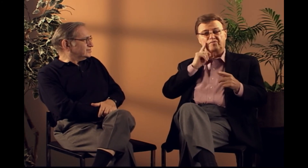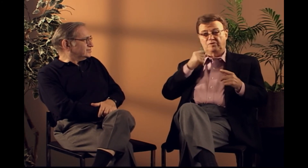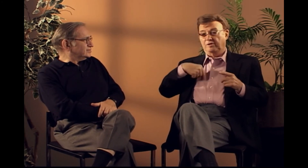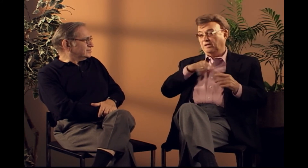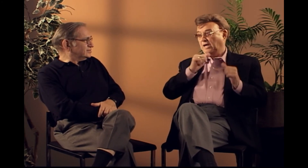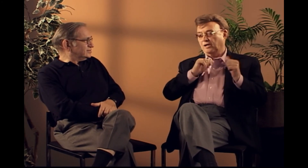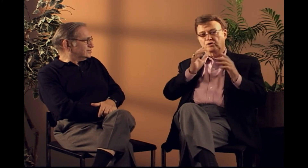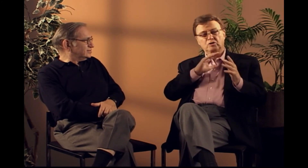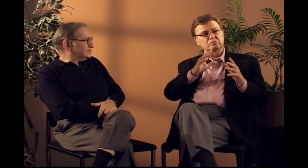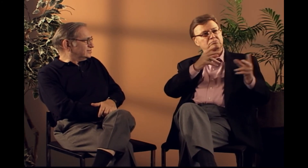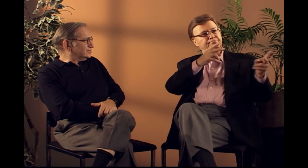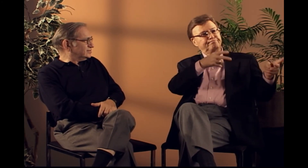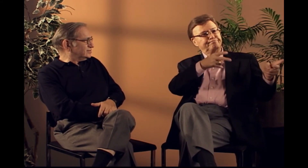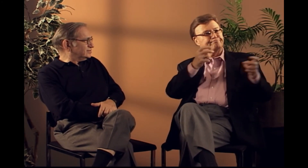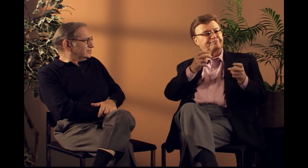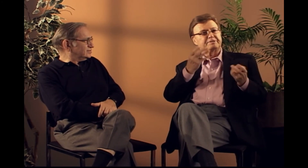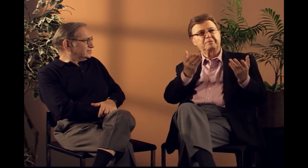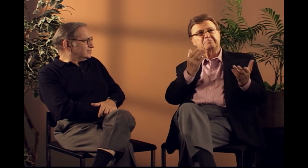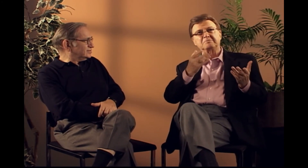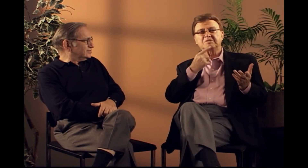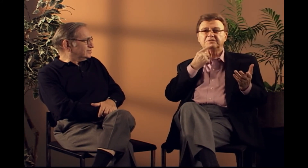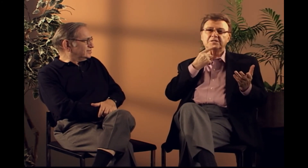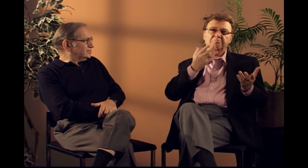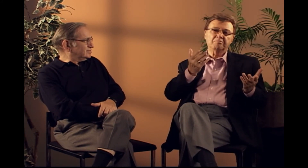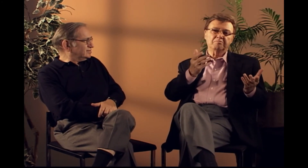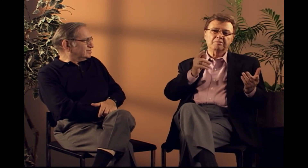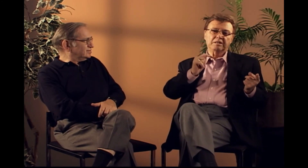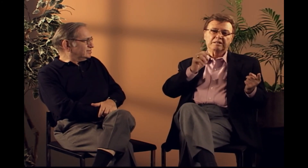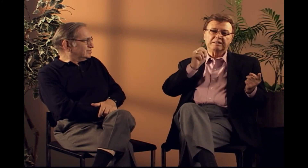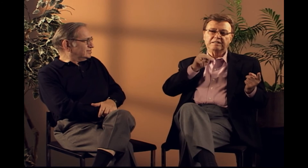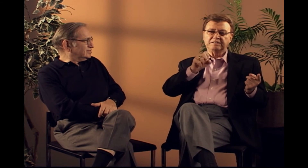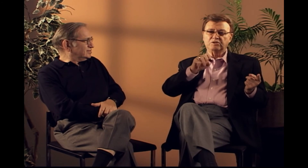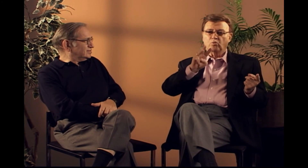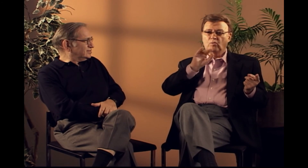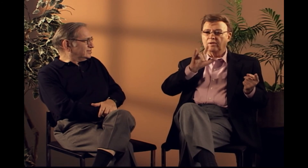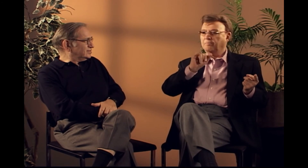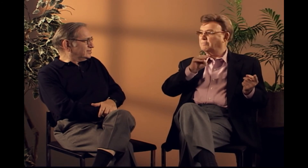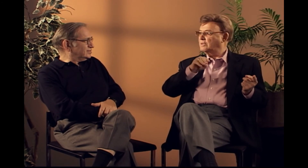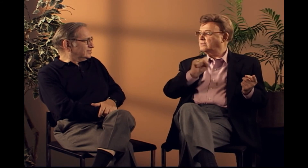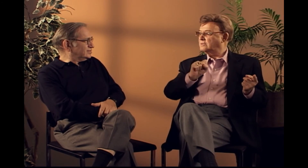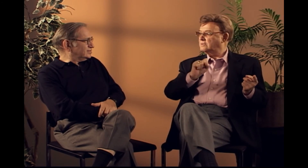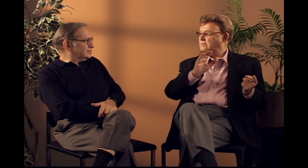You know, for me, it's hard to imagine if a deaf person were to take a performance from the hearing world,